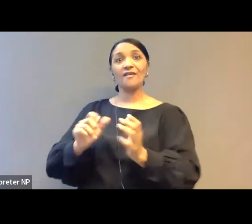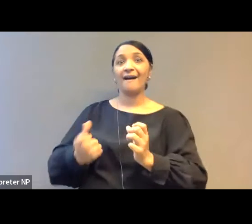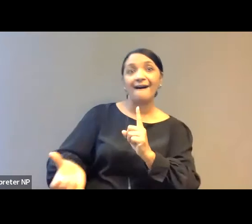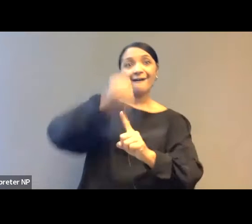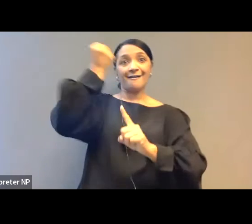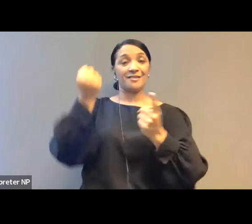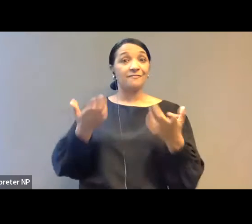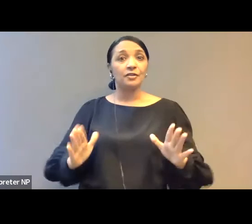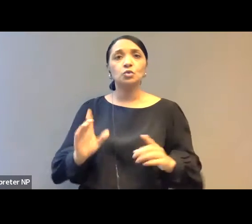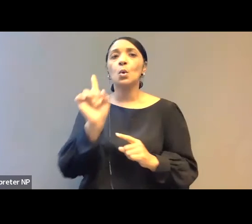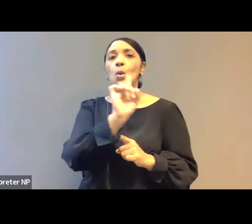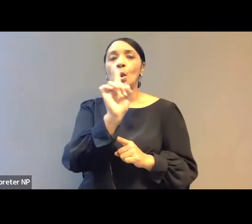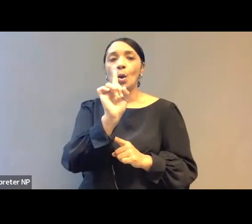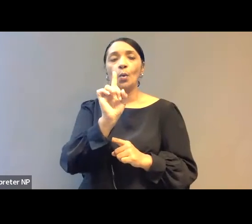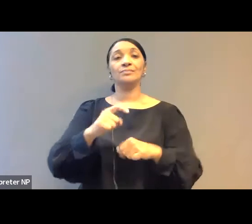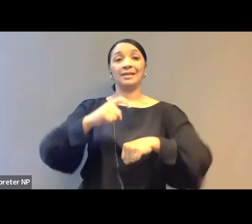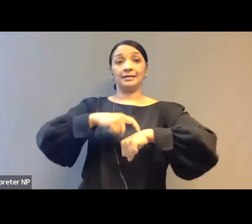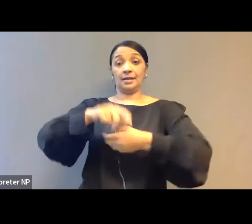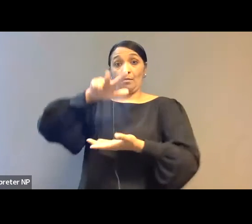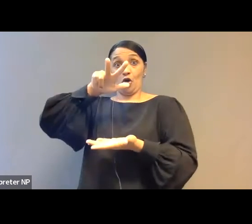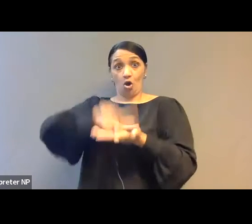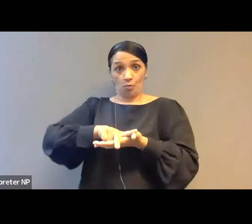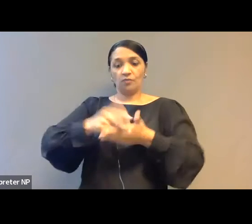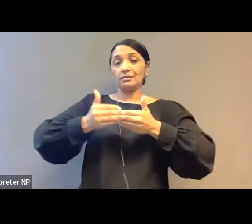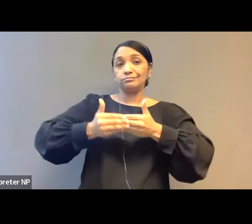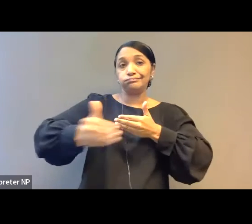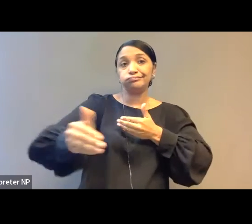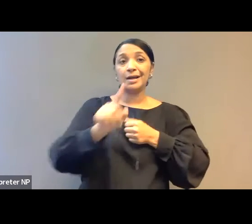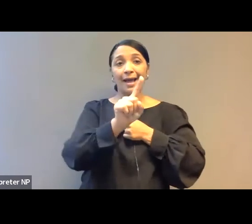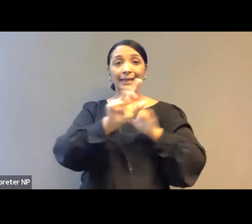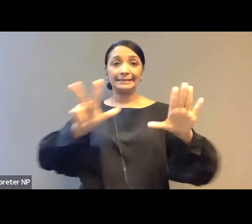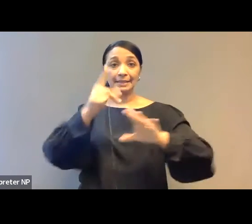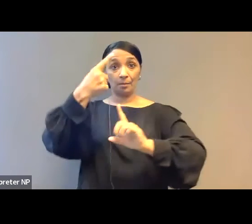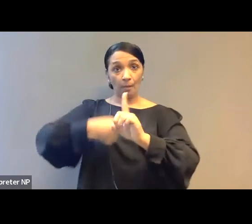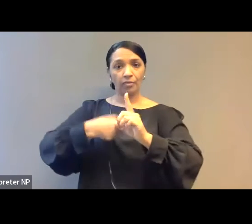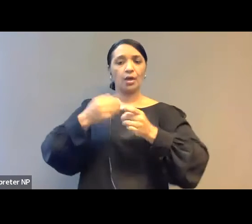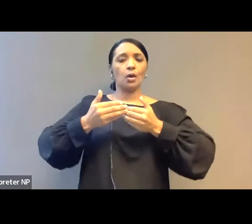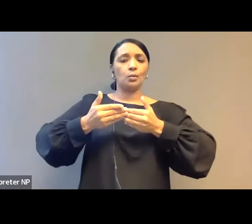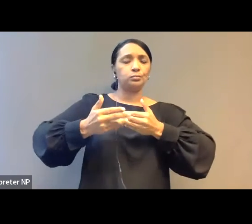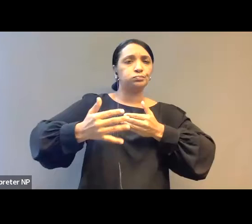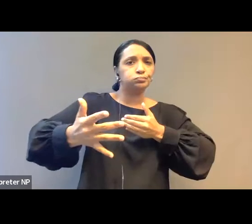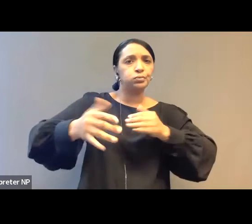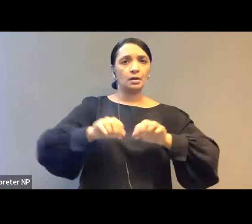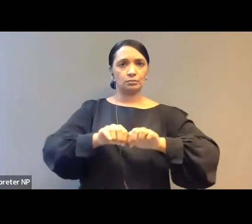Countries will have 18 months from the day it enters into force to adapt and start delivering the card.